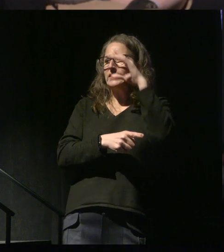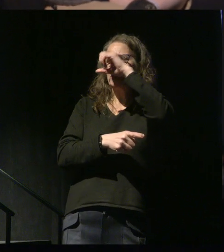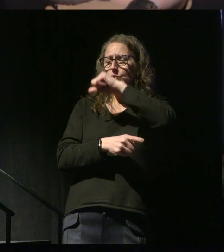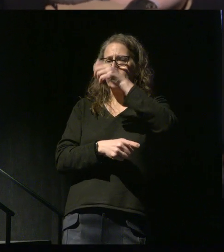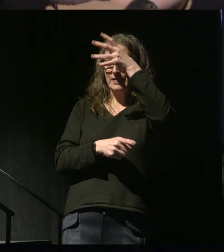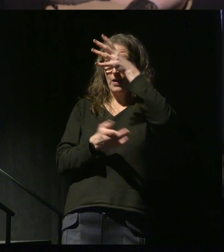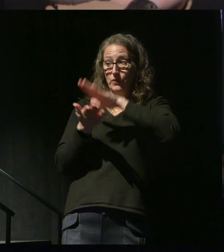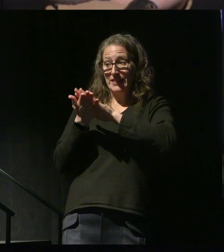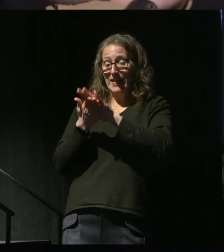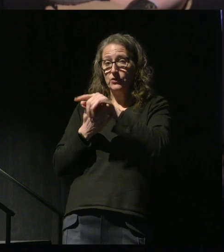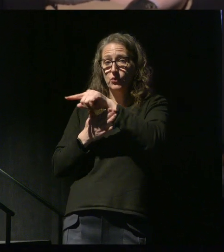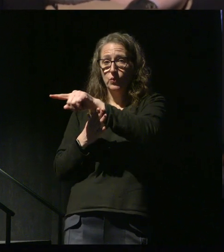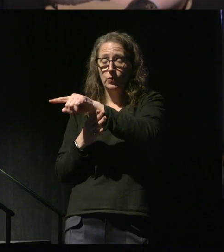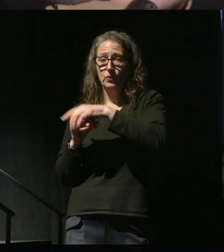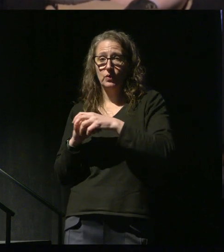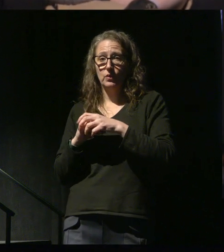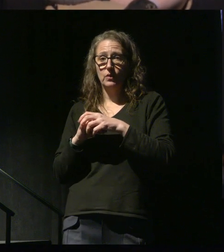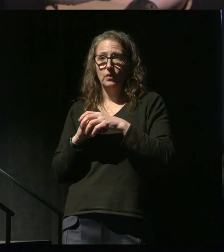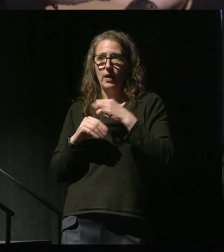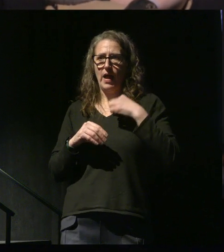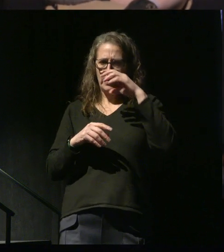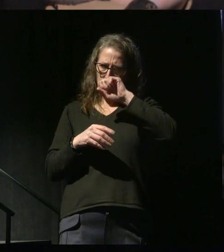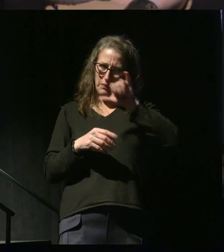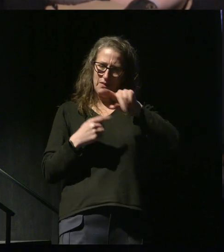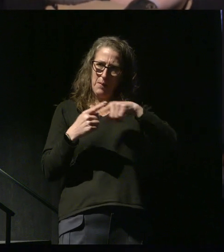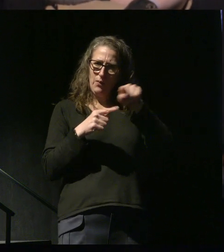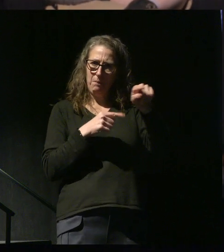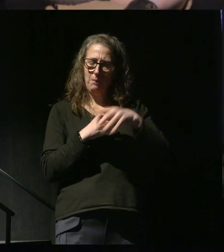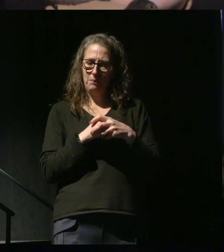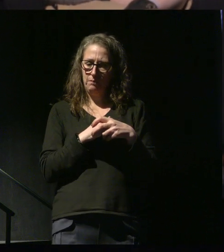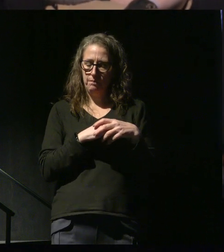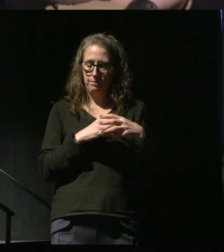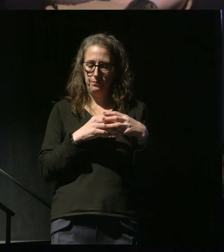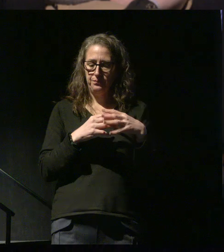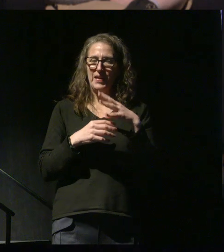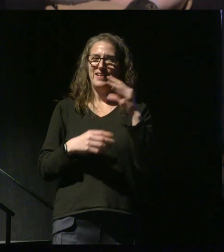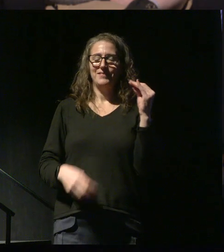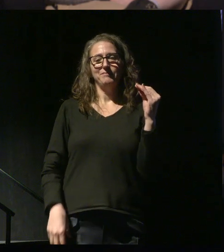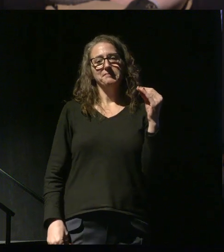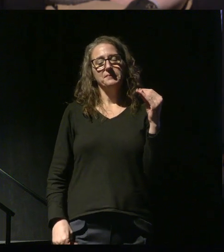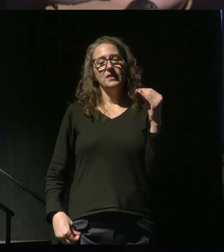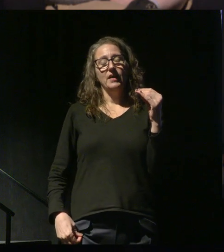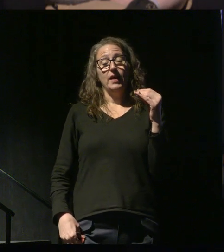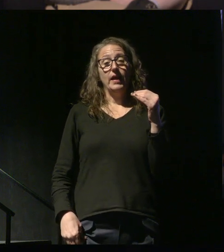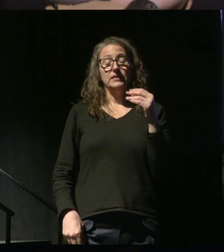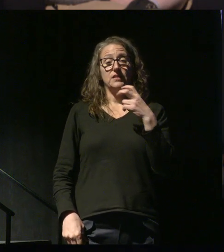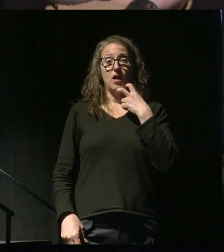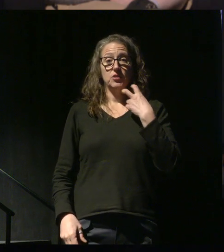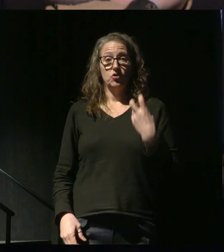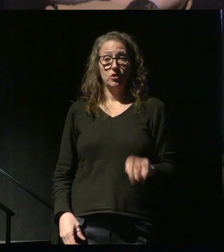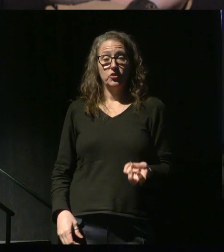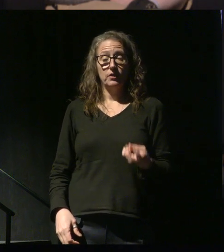which is what I'd assumed of him. Mm-mm. And it's astonishing how you can grow up